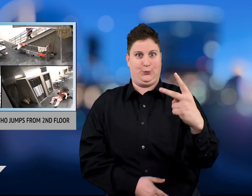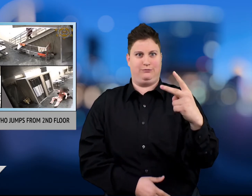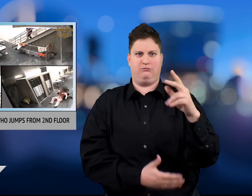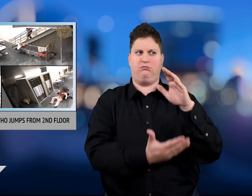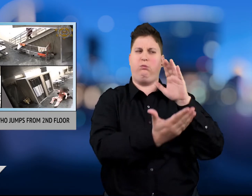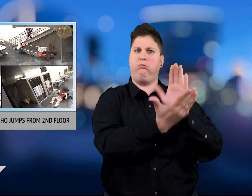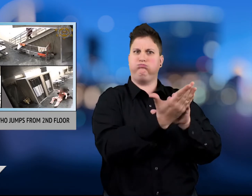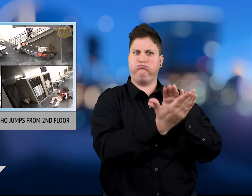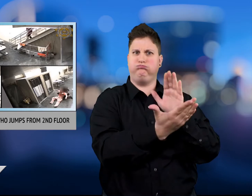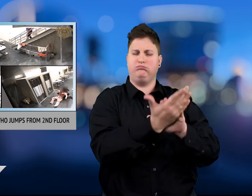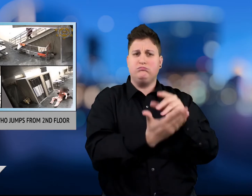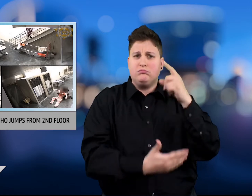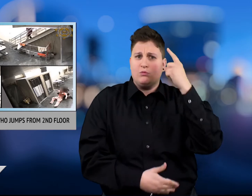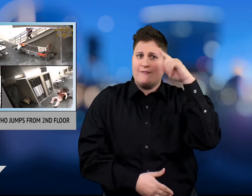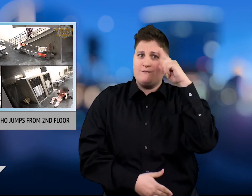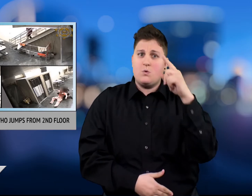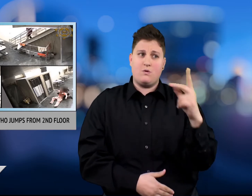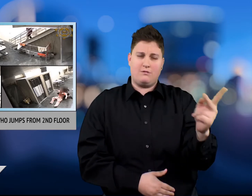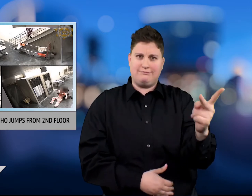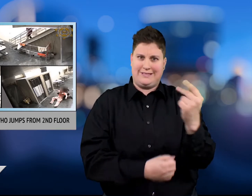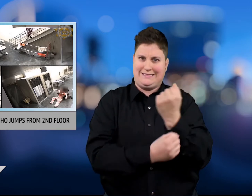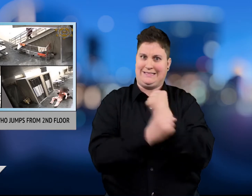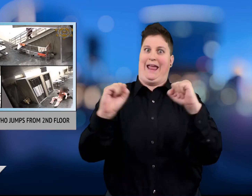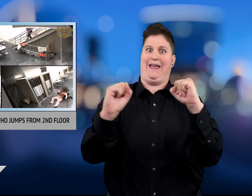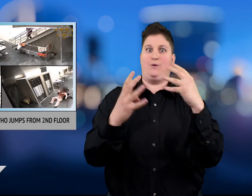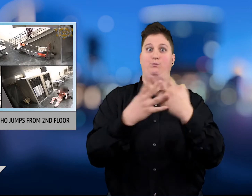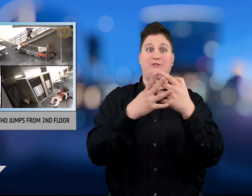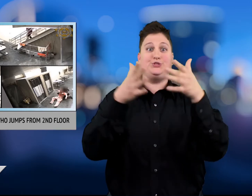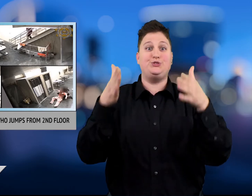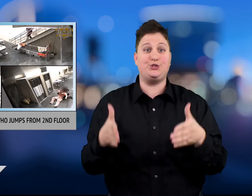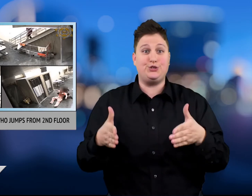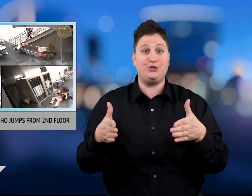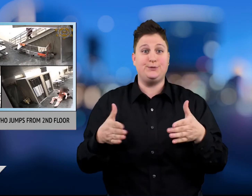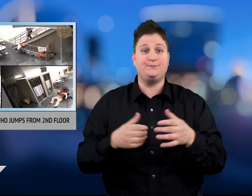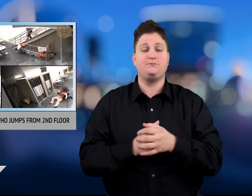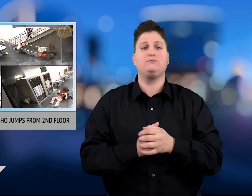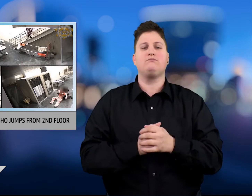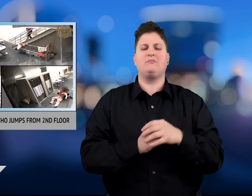with saving an inmate who jumped from the second floor balcony.